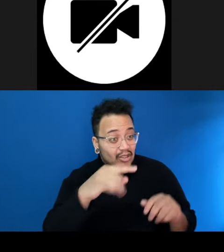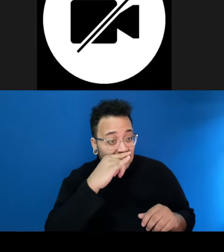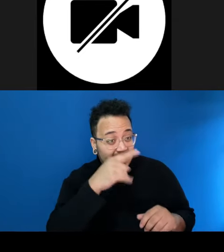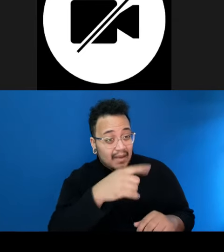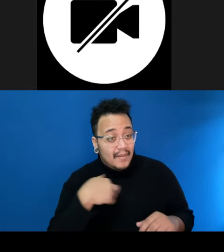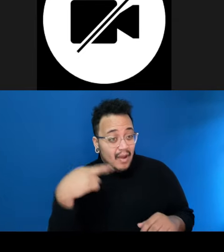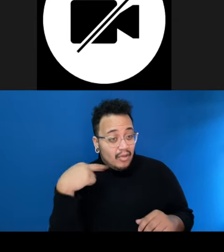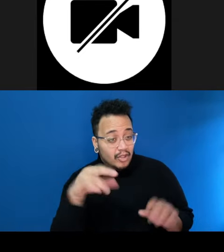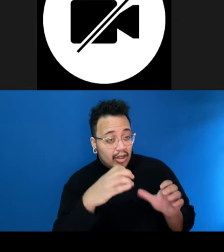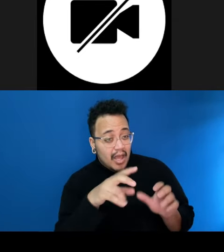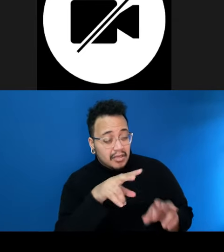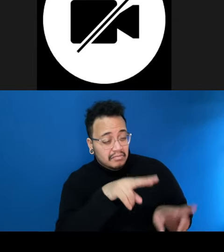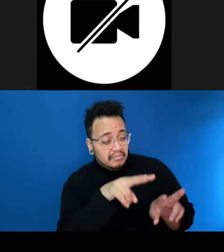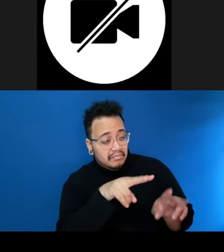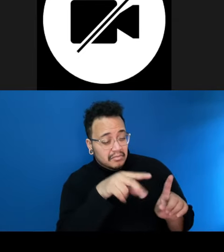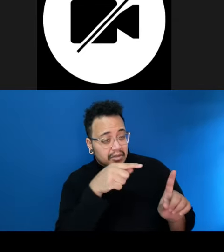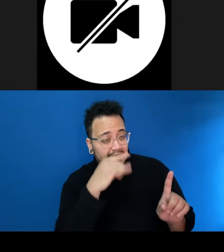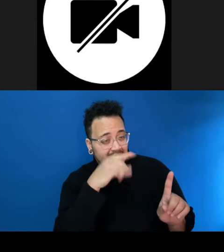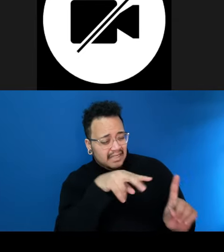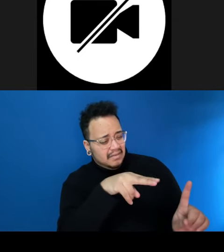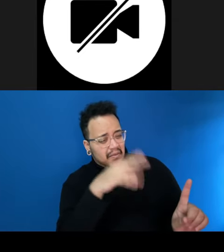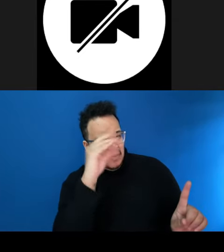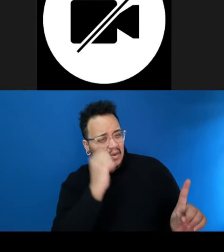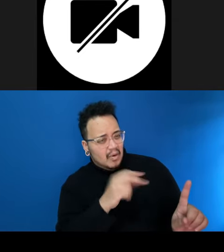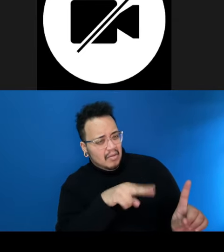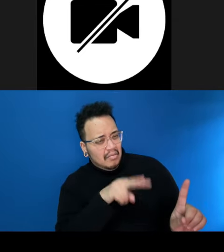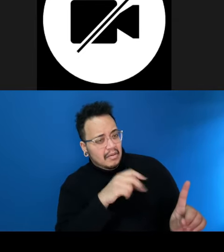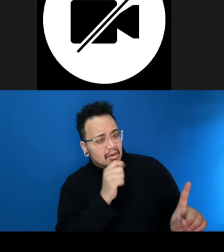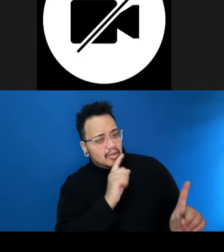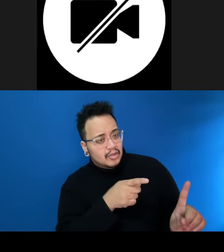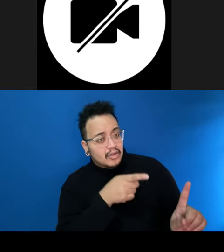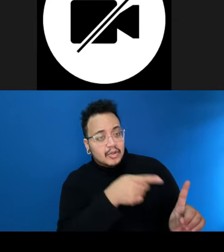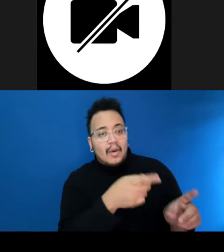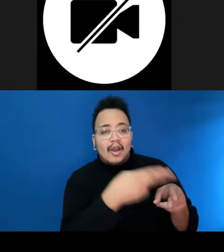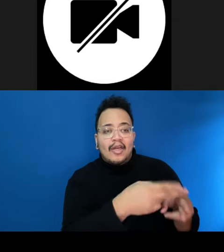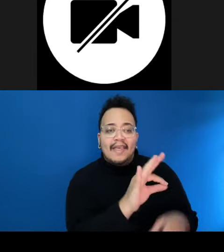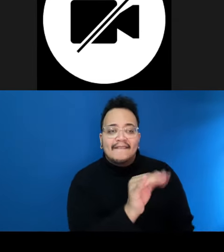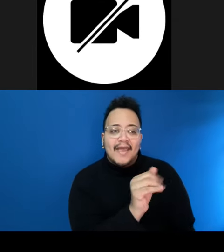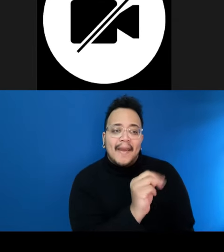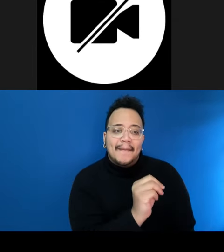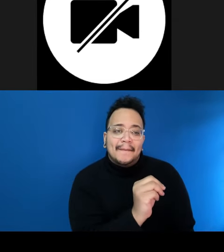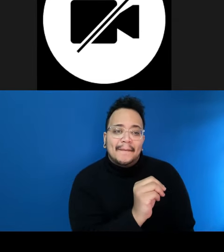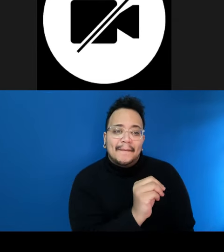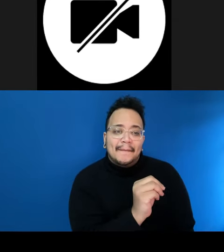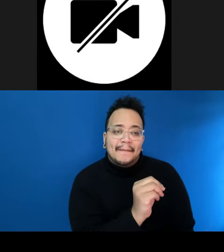'if they're a boy or a girl. 'So when I see them, 'I just call them fam. 'And my plaintiff look of,